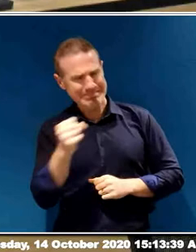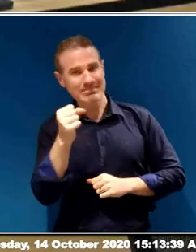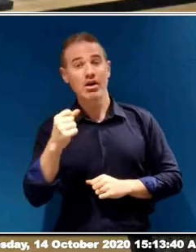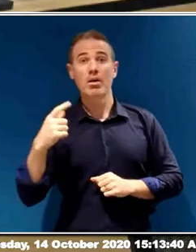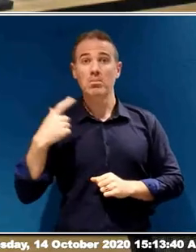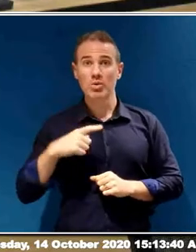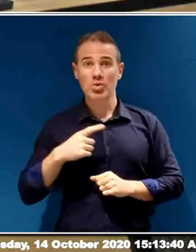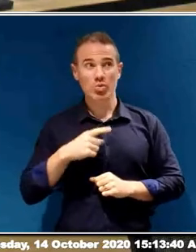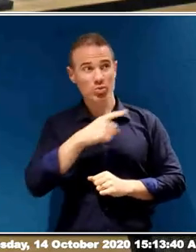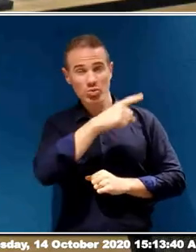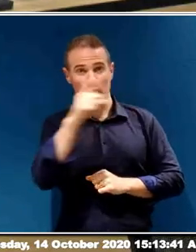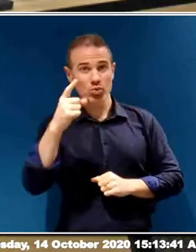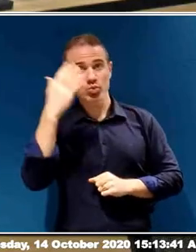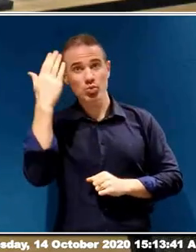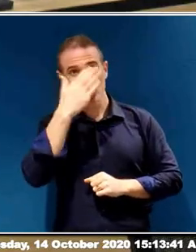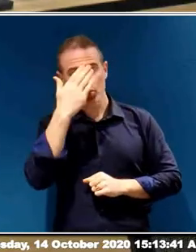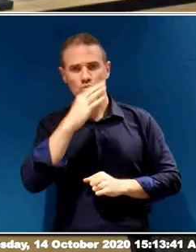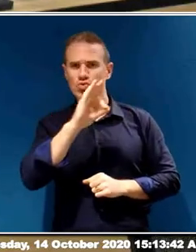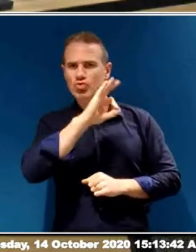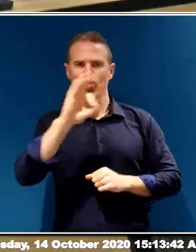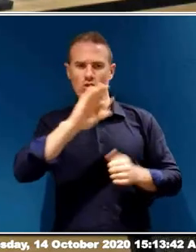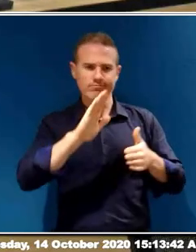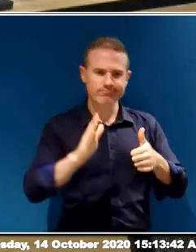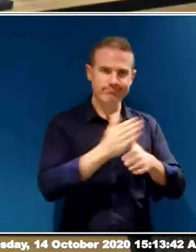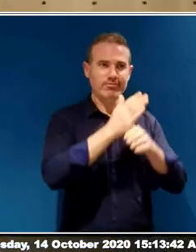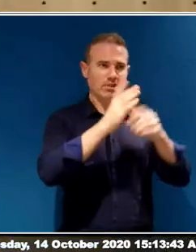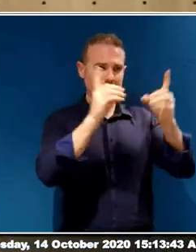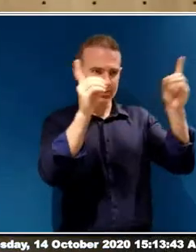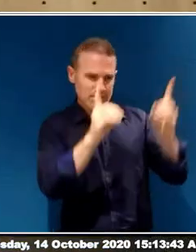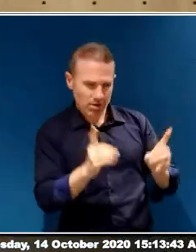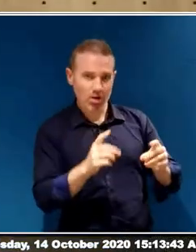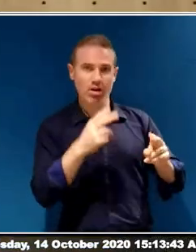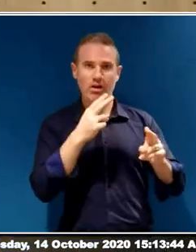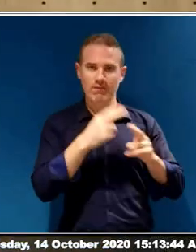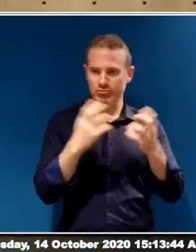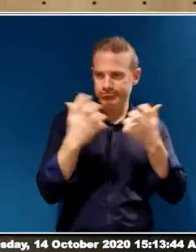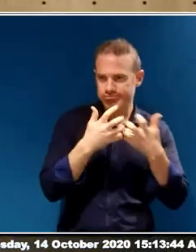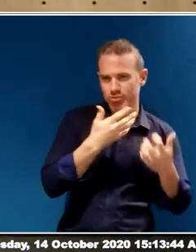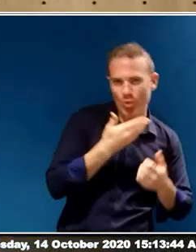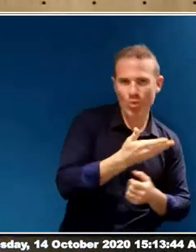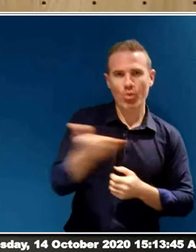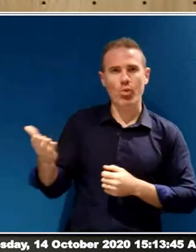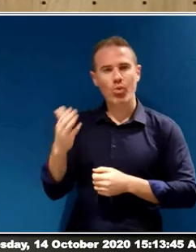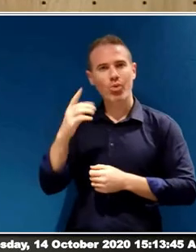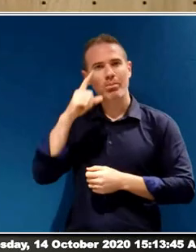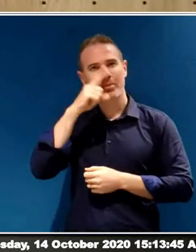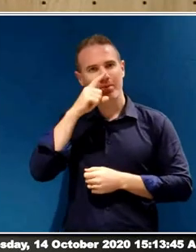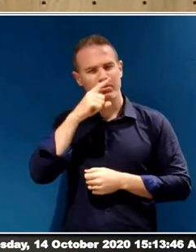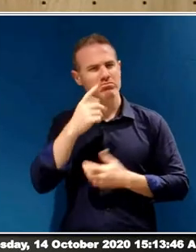What do you mean by that? Schools in Australia and similarly around the world were not